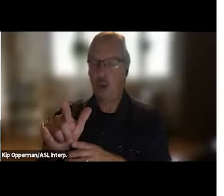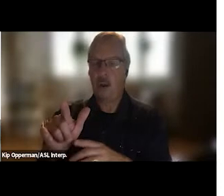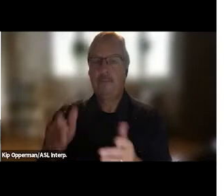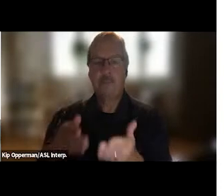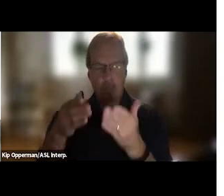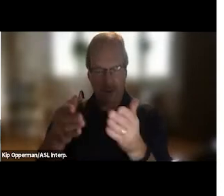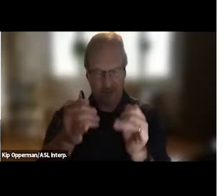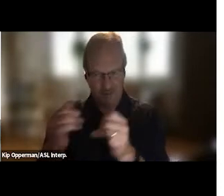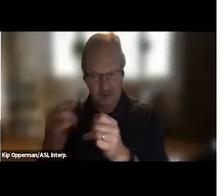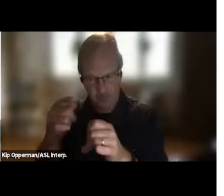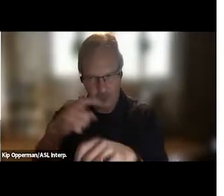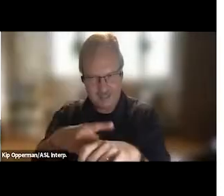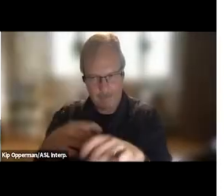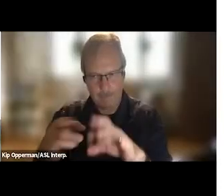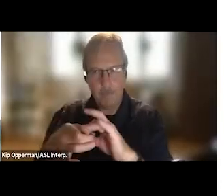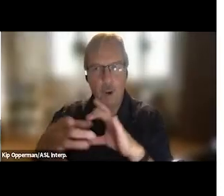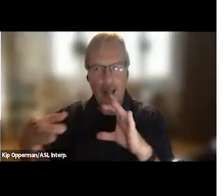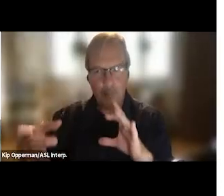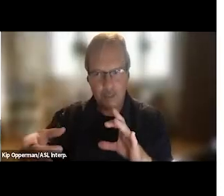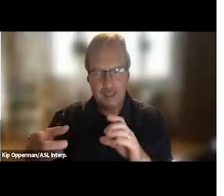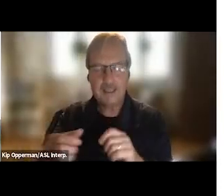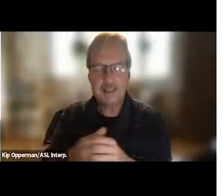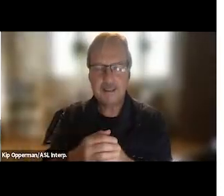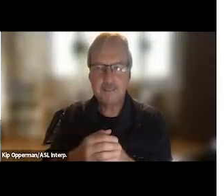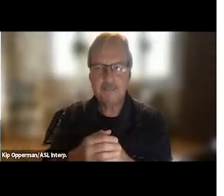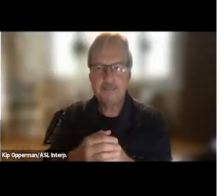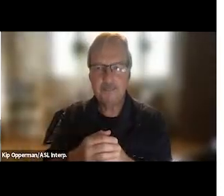at the time of release. Facility campaign promoting MAT,